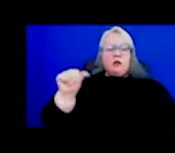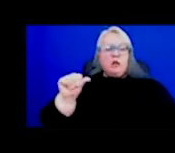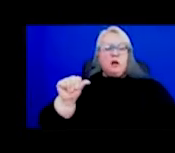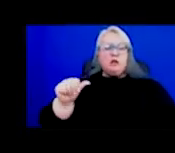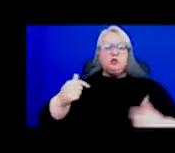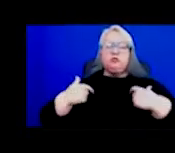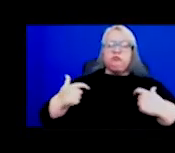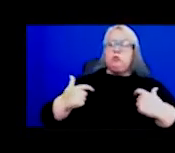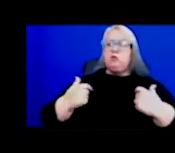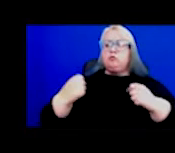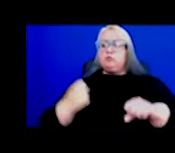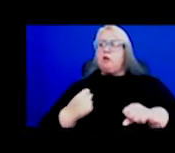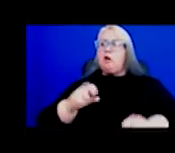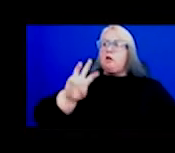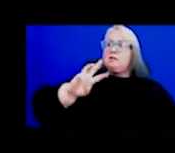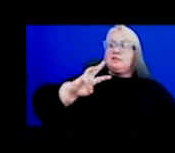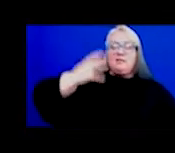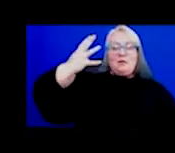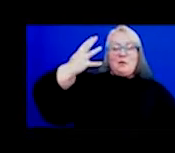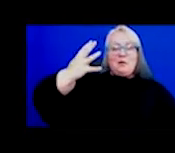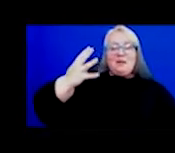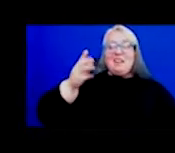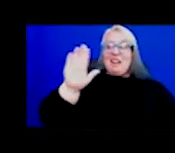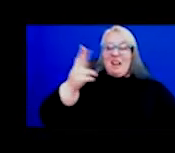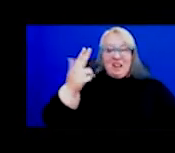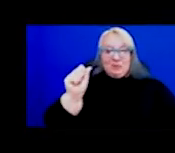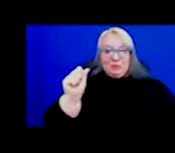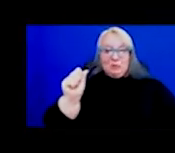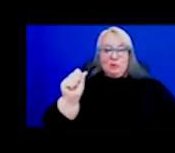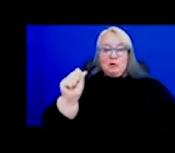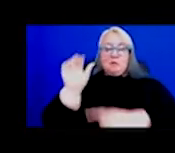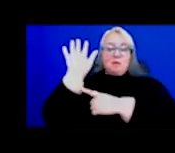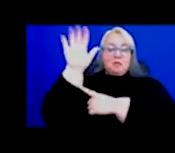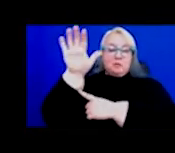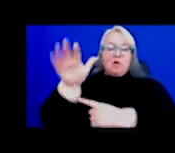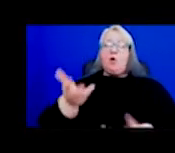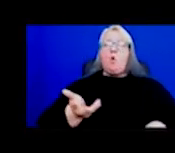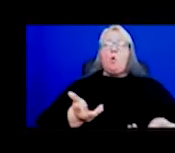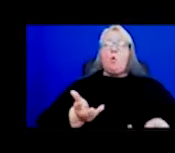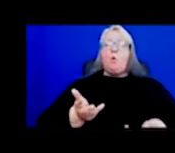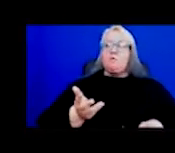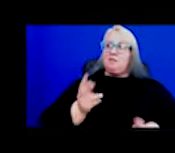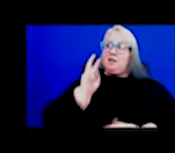was in high school but then watched his physical body deteriorate over the years, but his mental